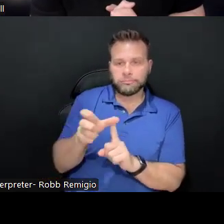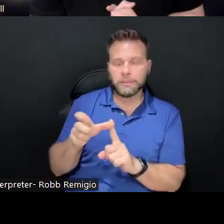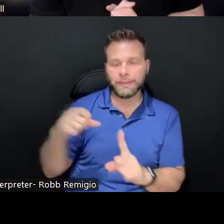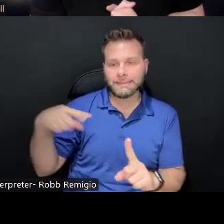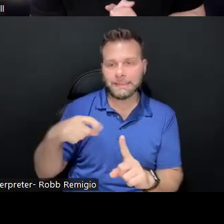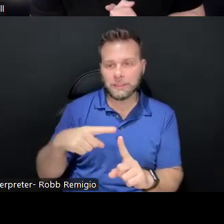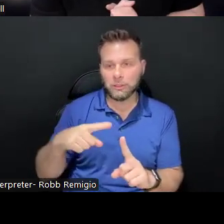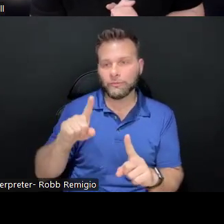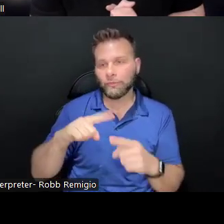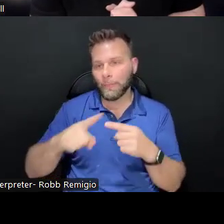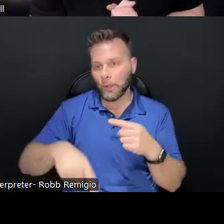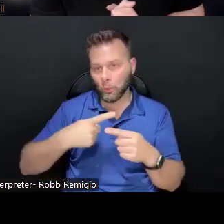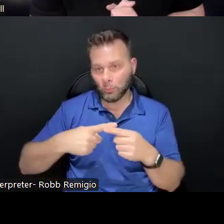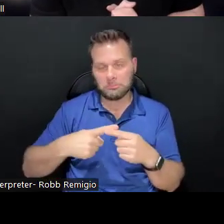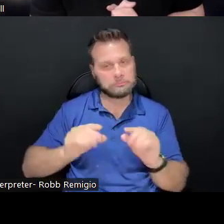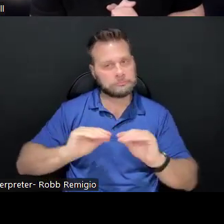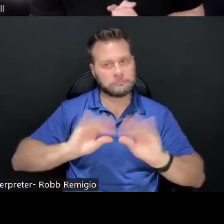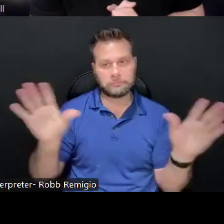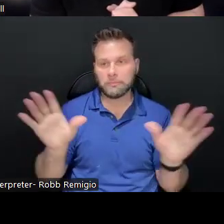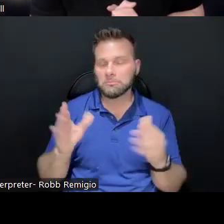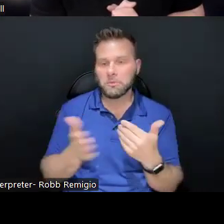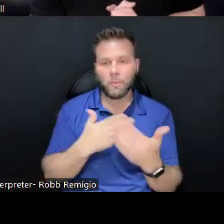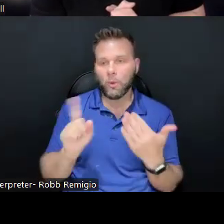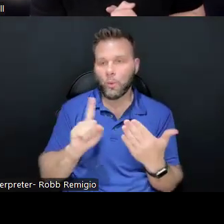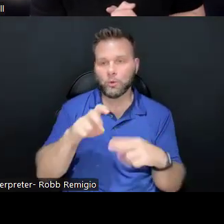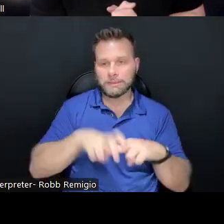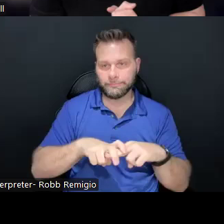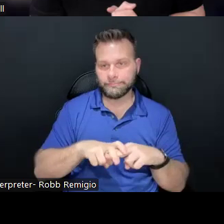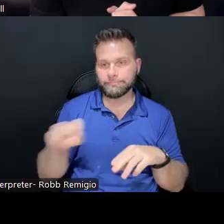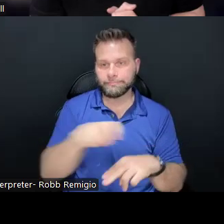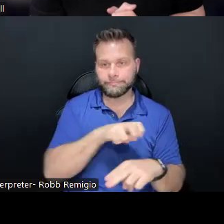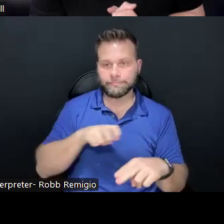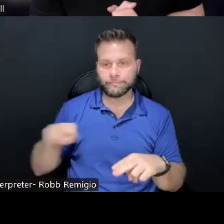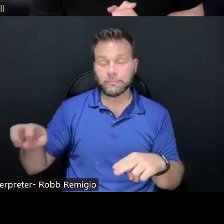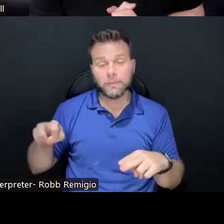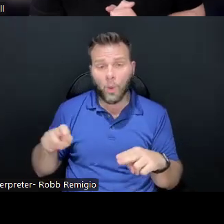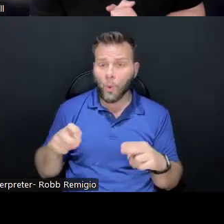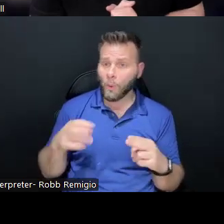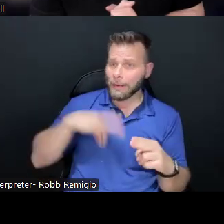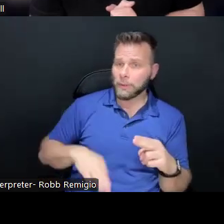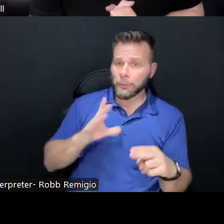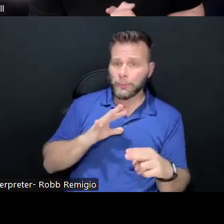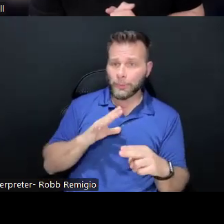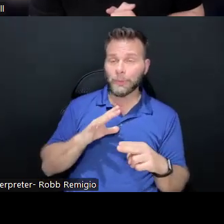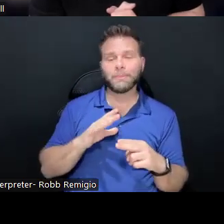from that loop loud and clear regardless of where they sit in the room. It is a huge benefit.